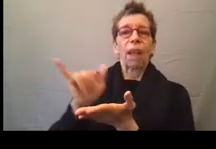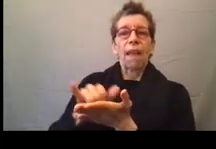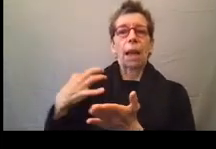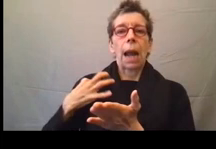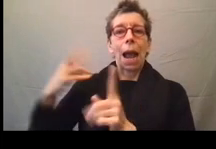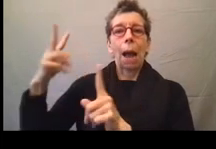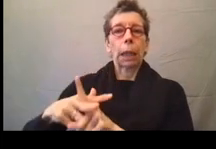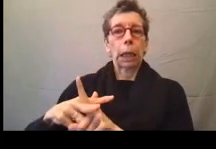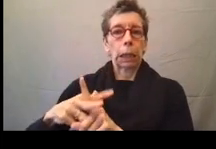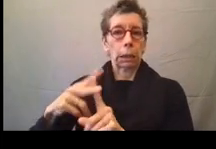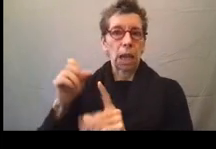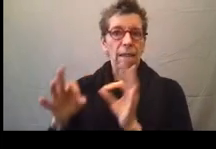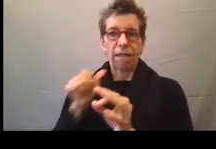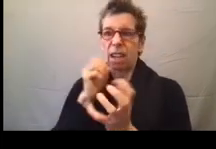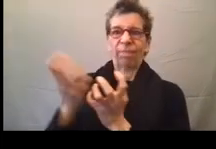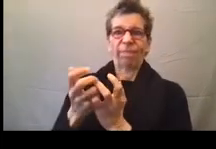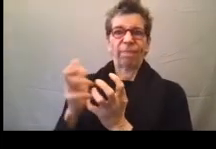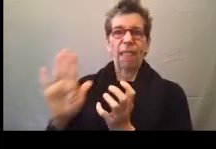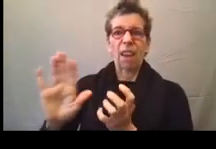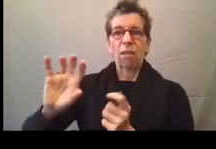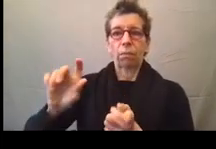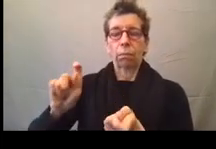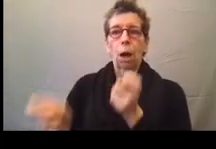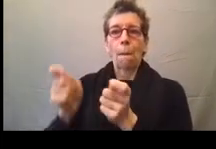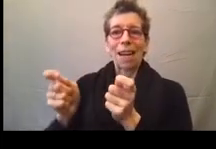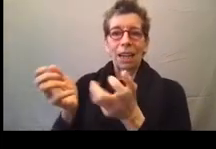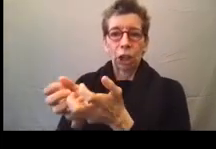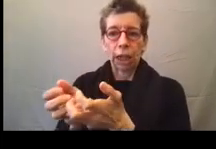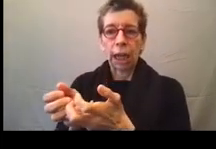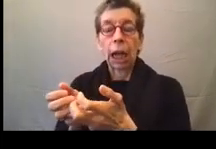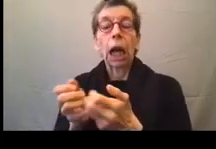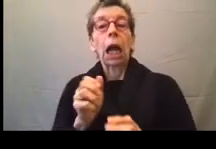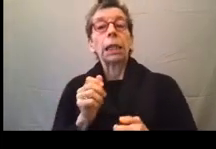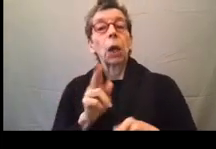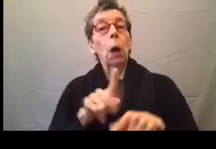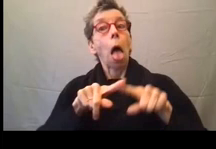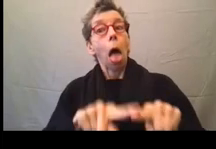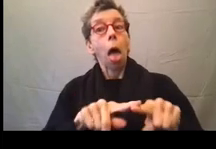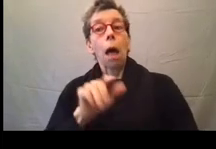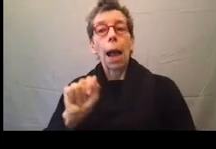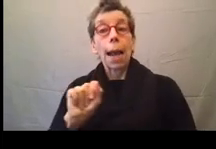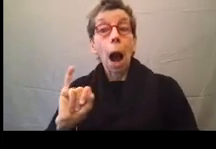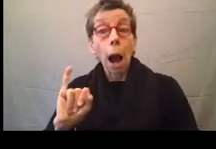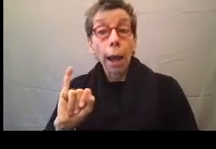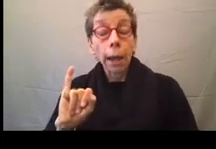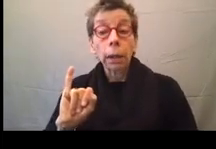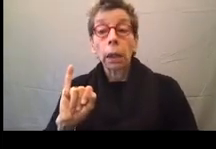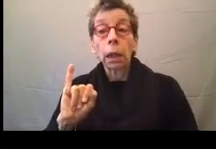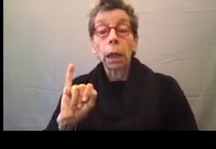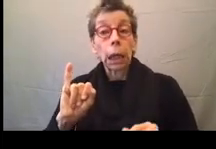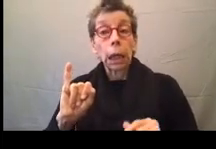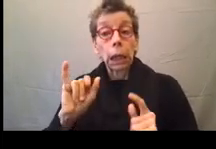in this new environment of AI driven tools? Where does will an applicant know how to request